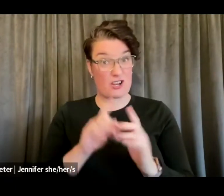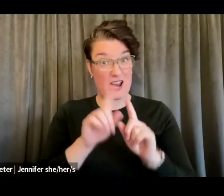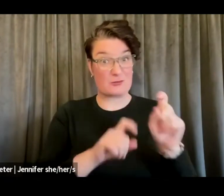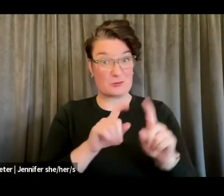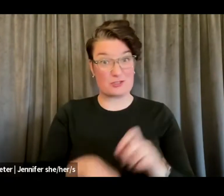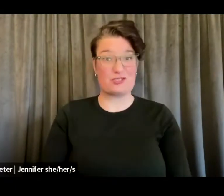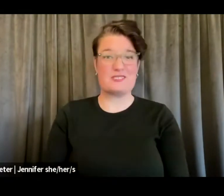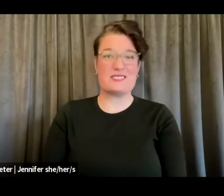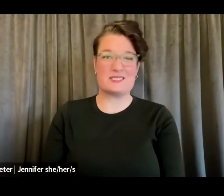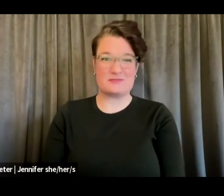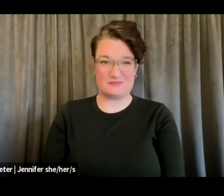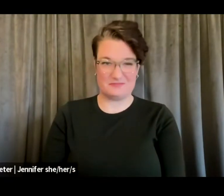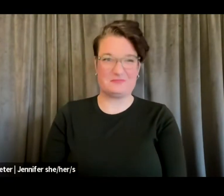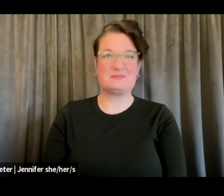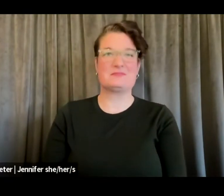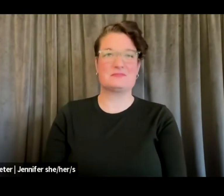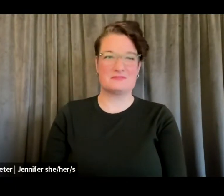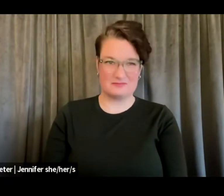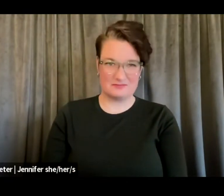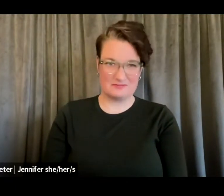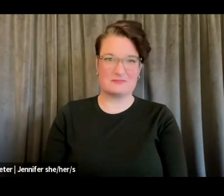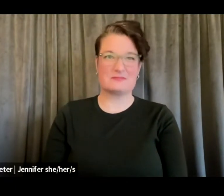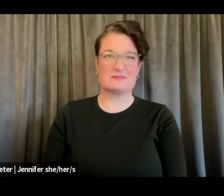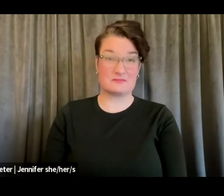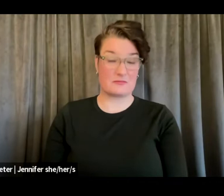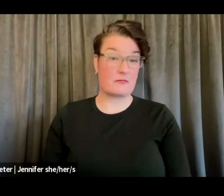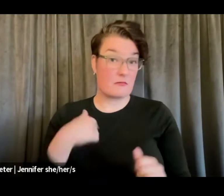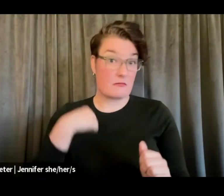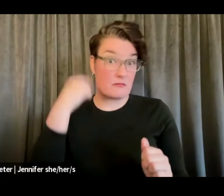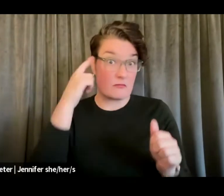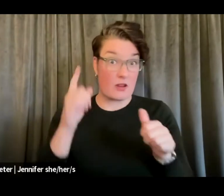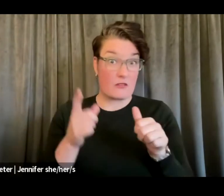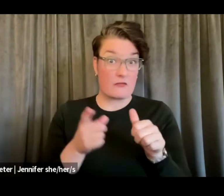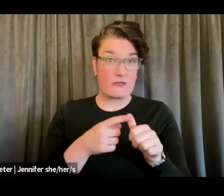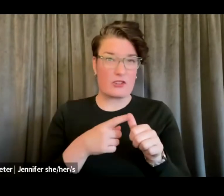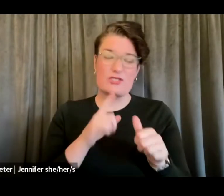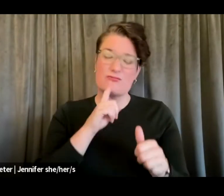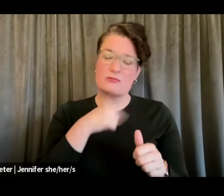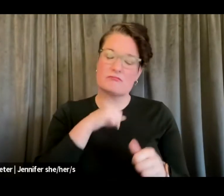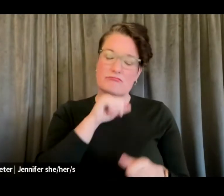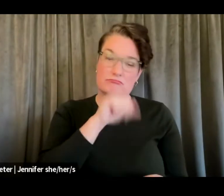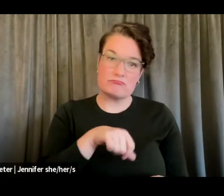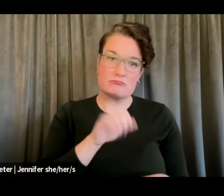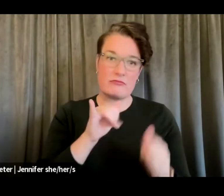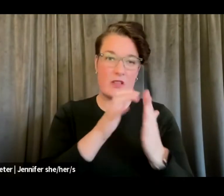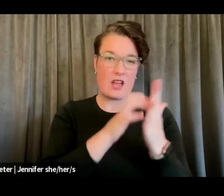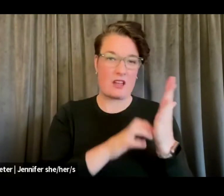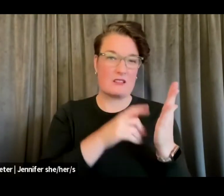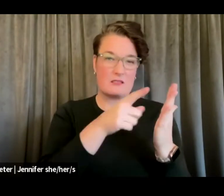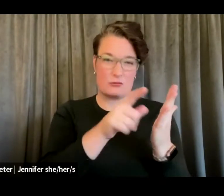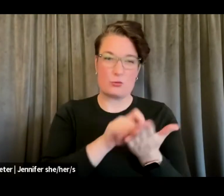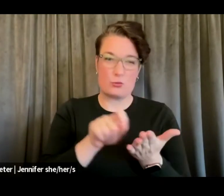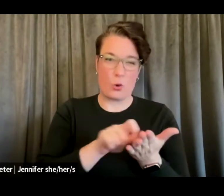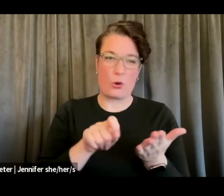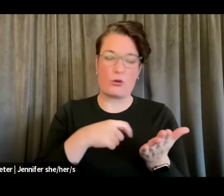asking some questions? Nomy: Sure. Well, I was thinking first I just love the piece that you wrote so much.